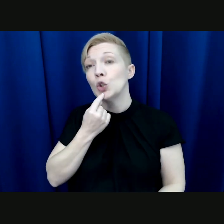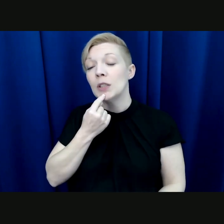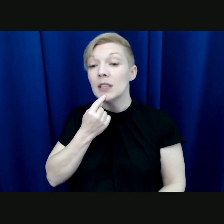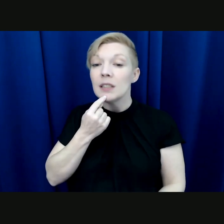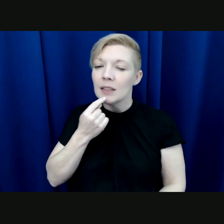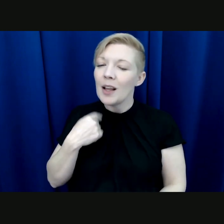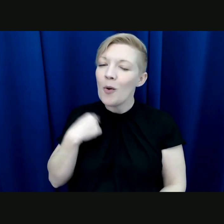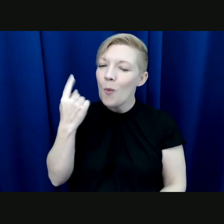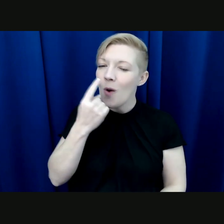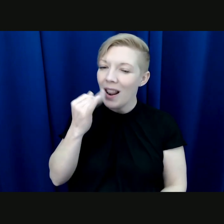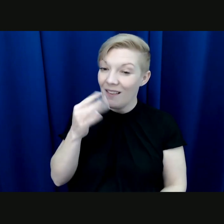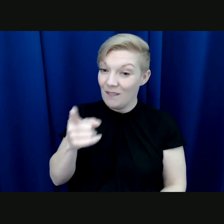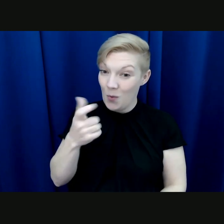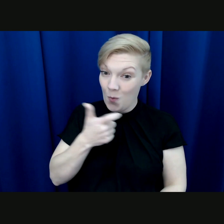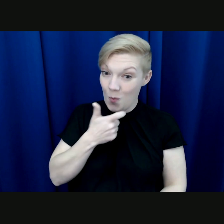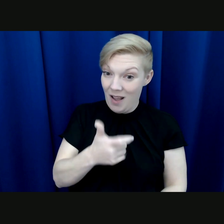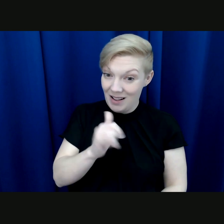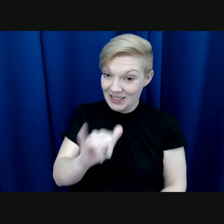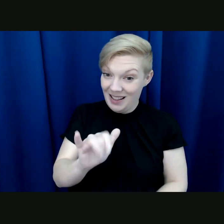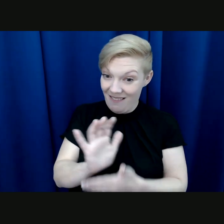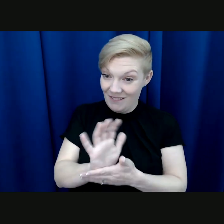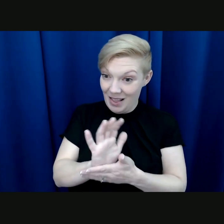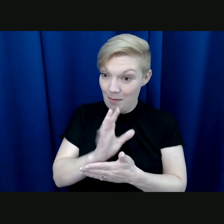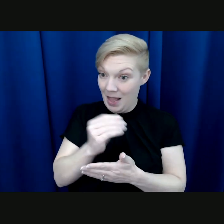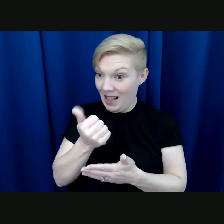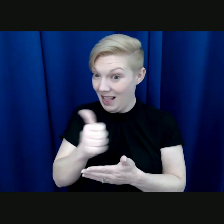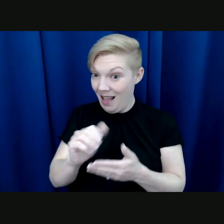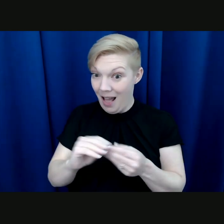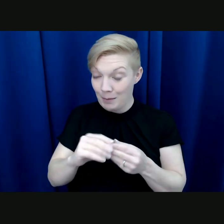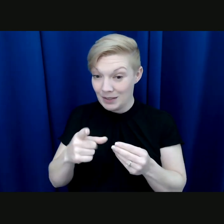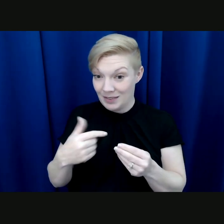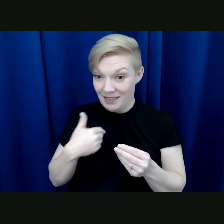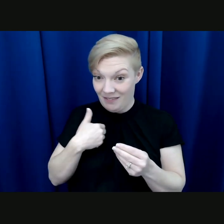if you had to watch the film. Any comments you might have? Mr. Roker: Well, I watched the film.